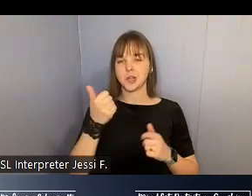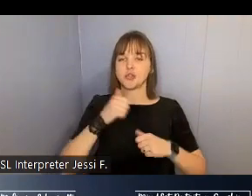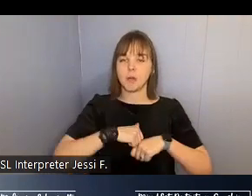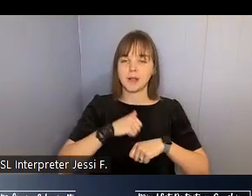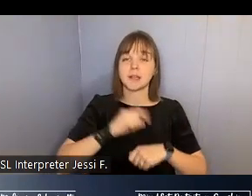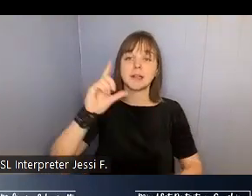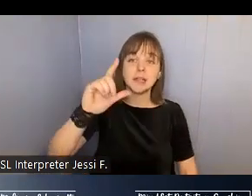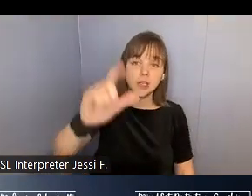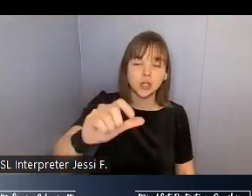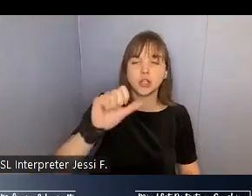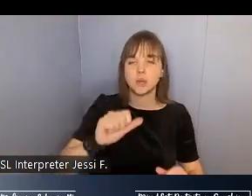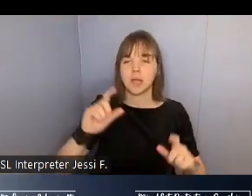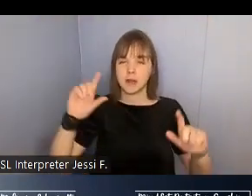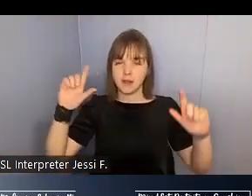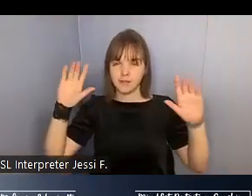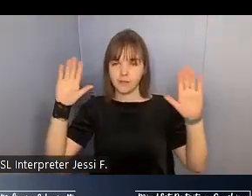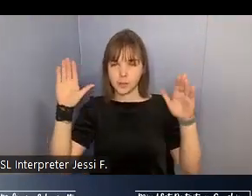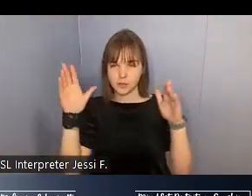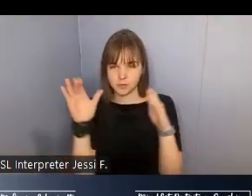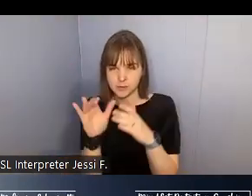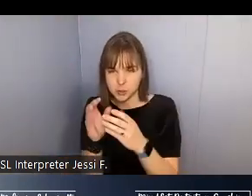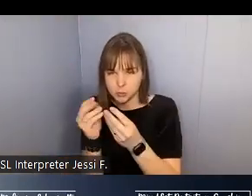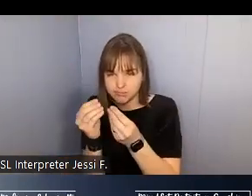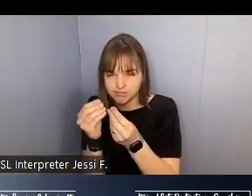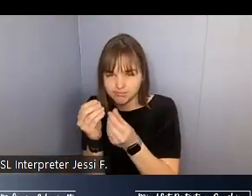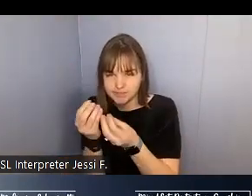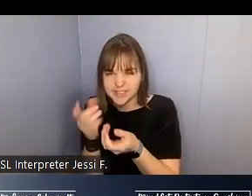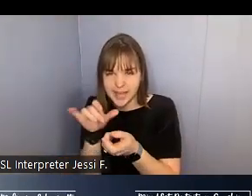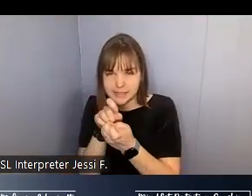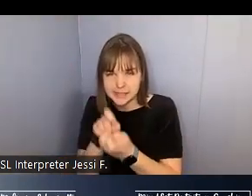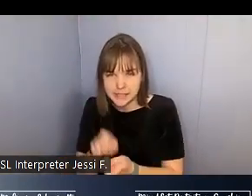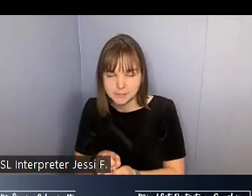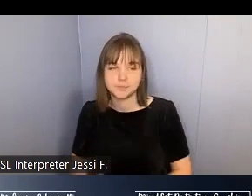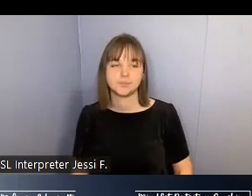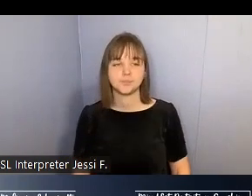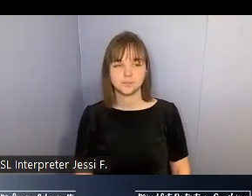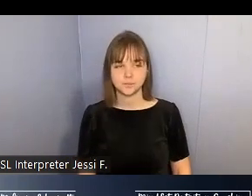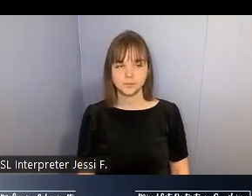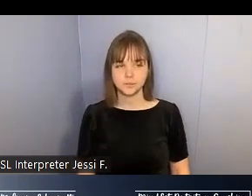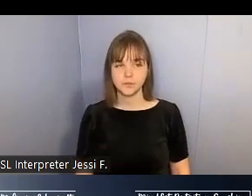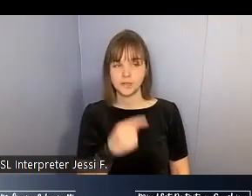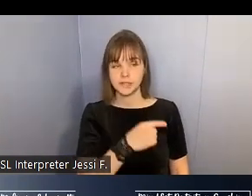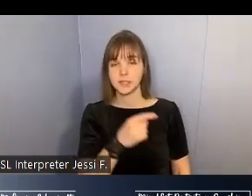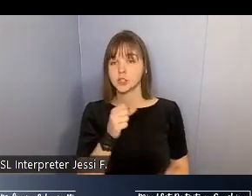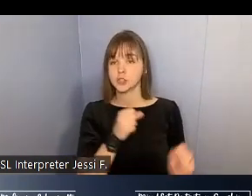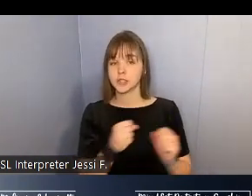Small habits-- also good because we know we get results by focusing not on the results itself, but by focusing on the daily things